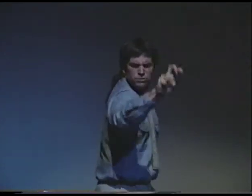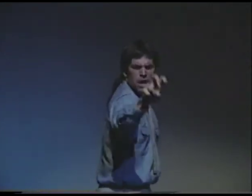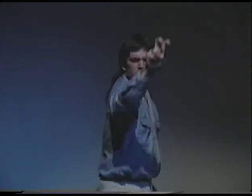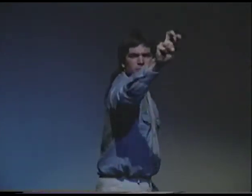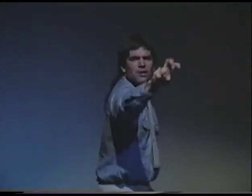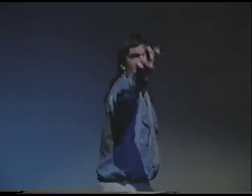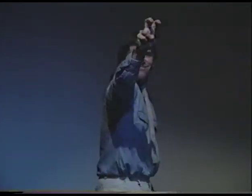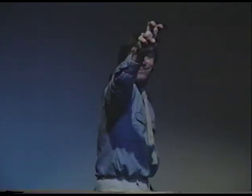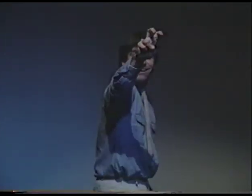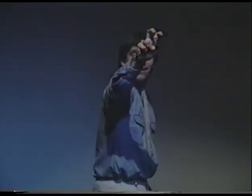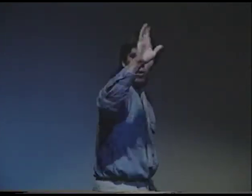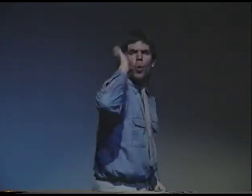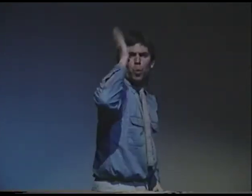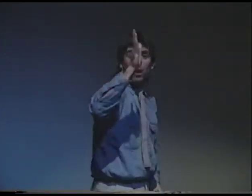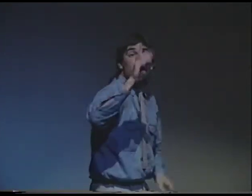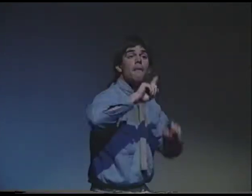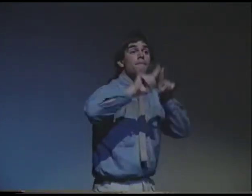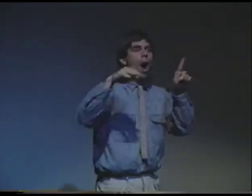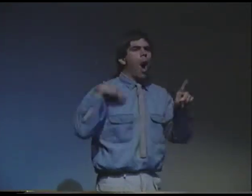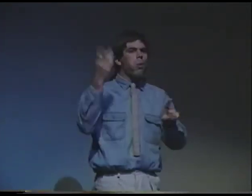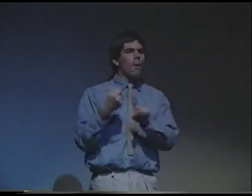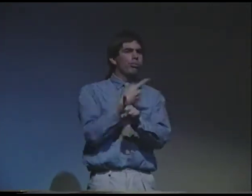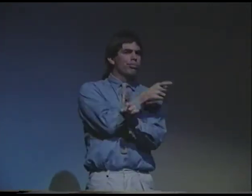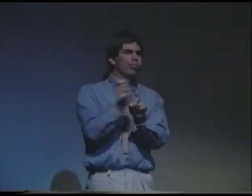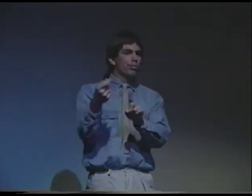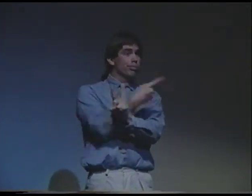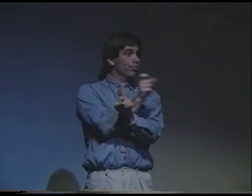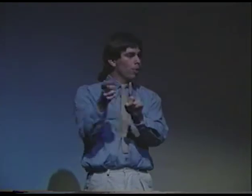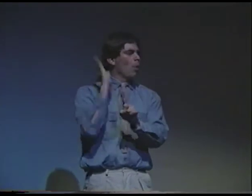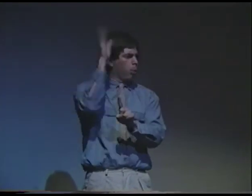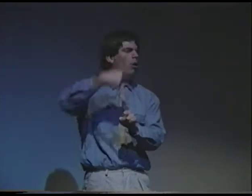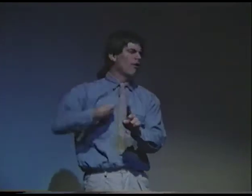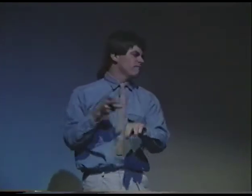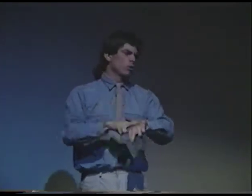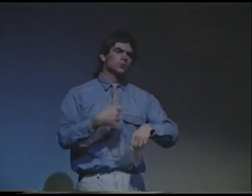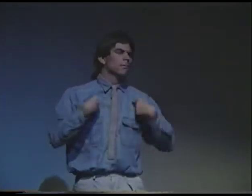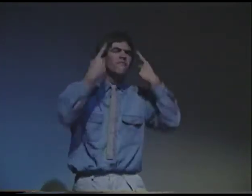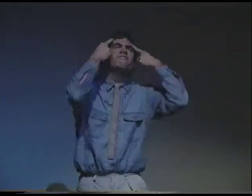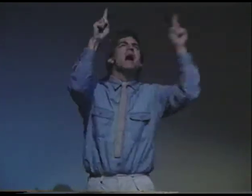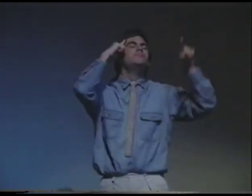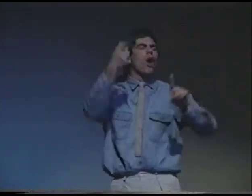We're going to travel together through this timeline. But I'm going to go off to the point.